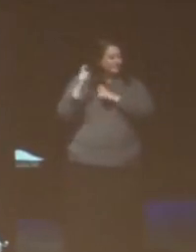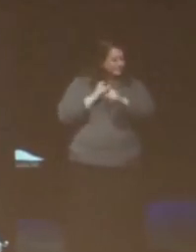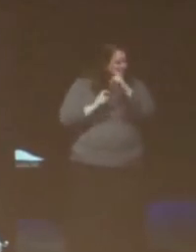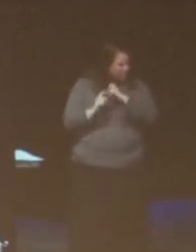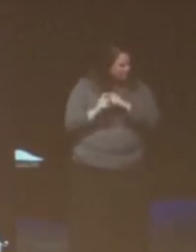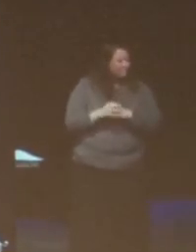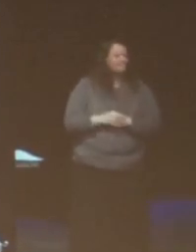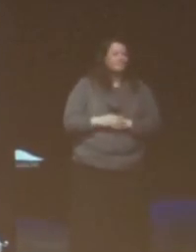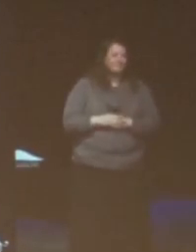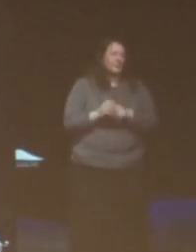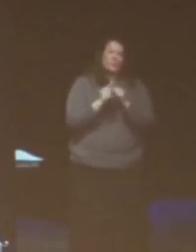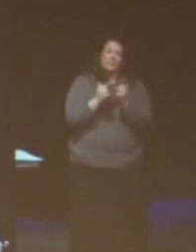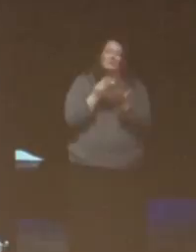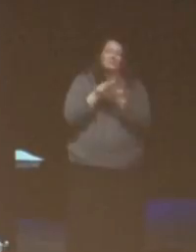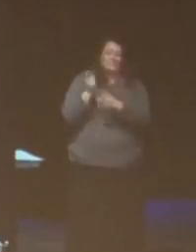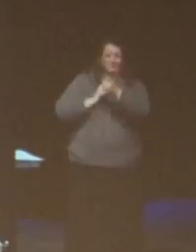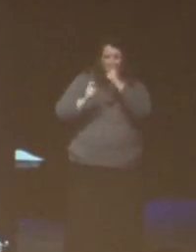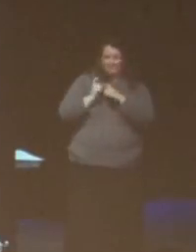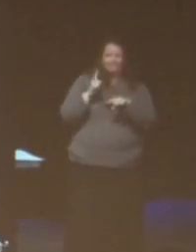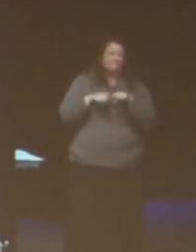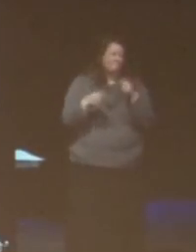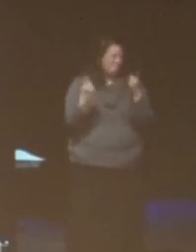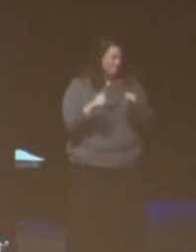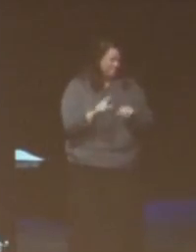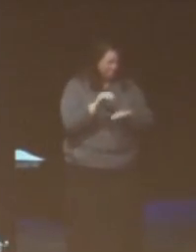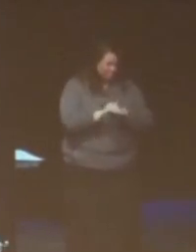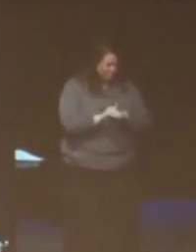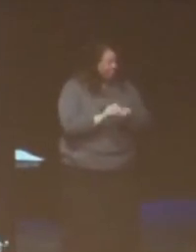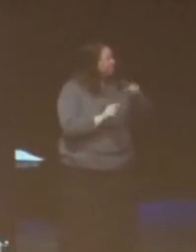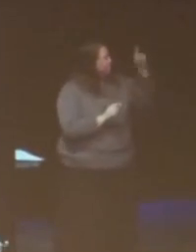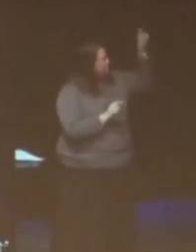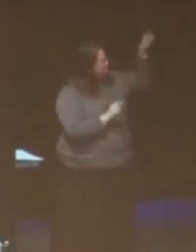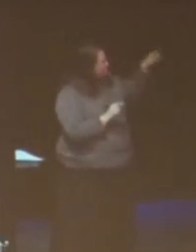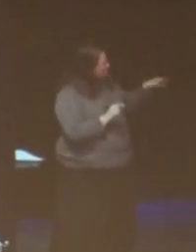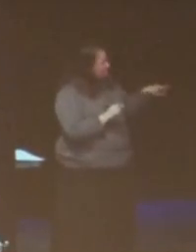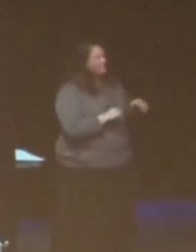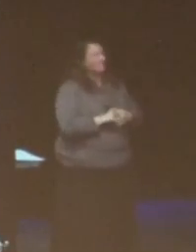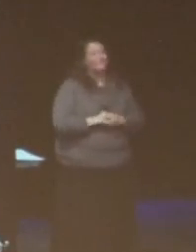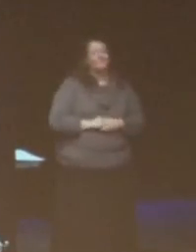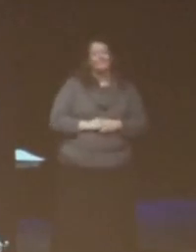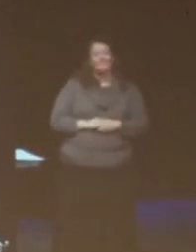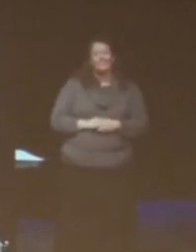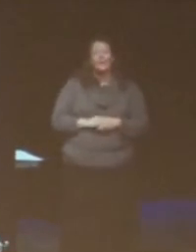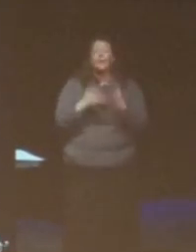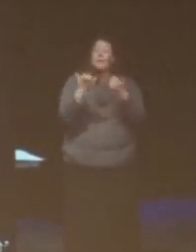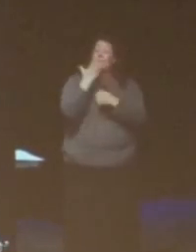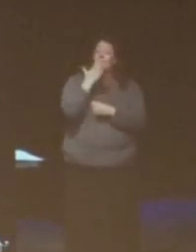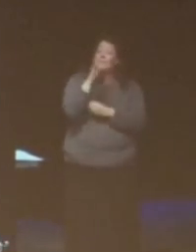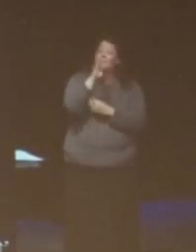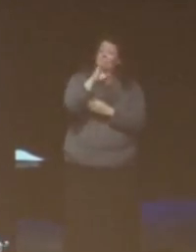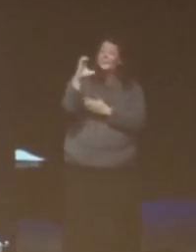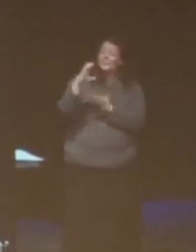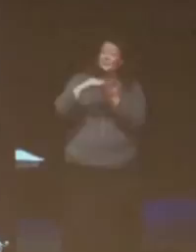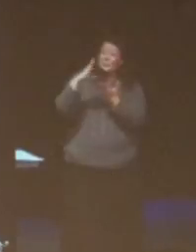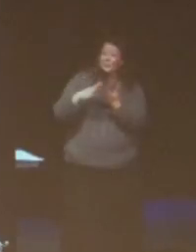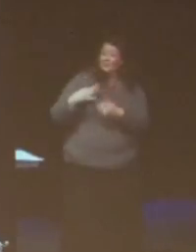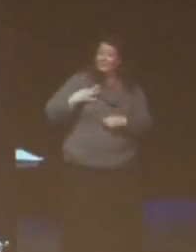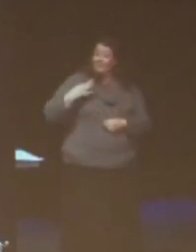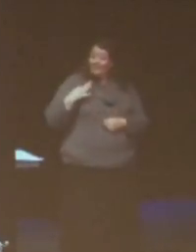of sponsors I would like to thank for this evening that could make this evening possible. I'd like to